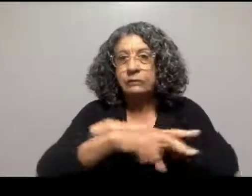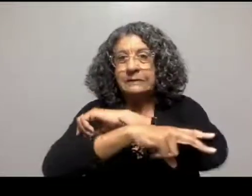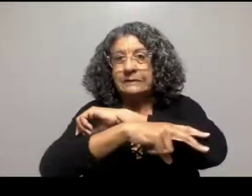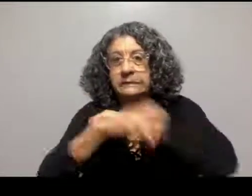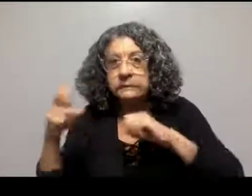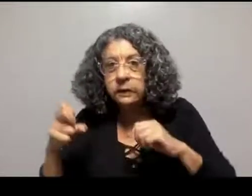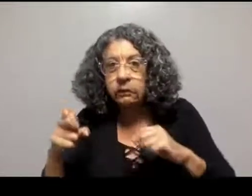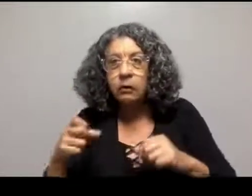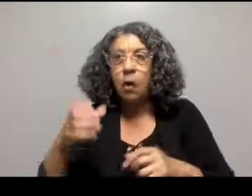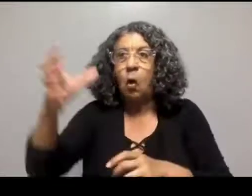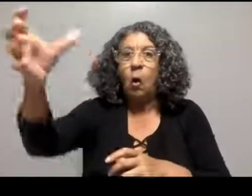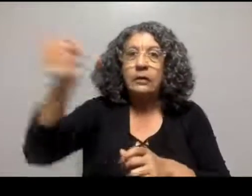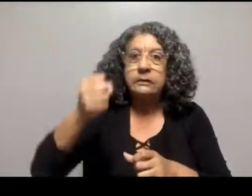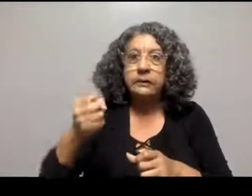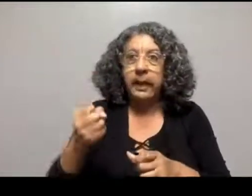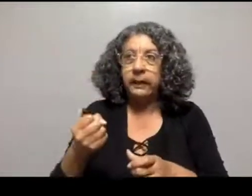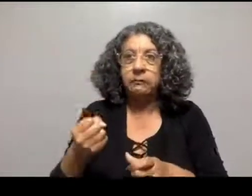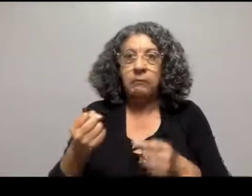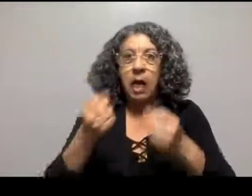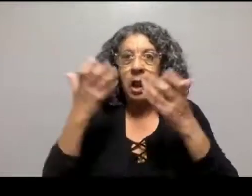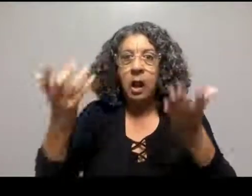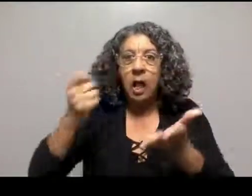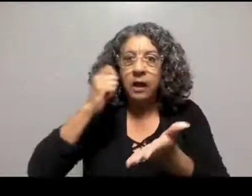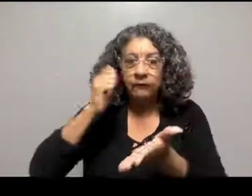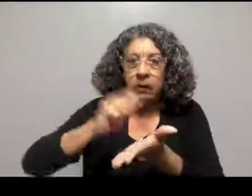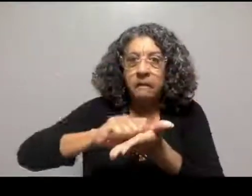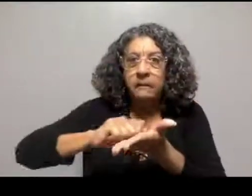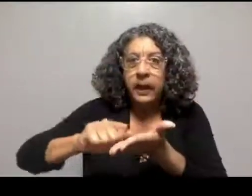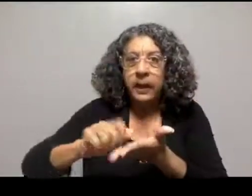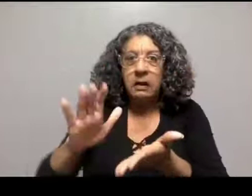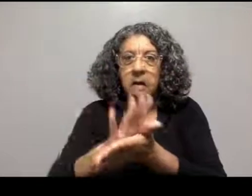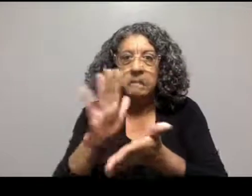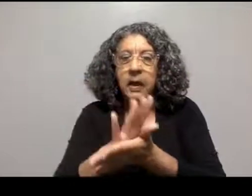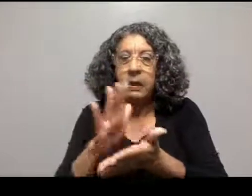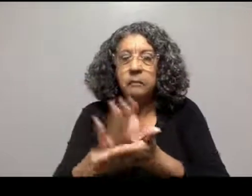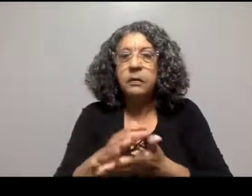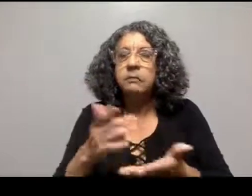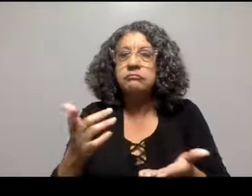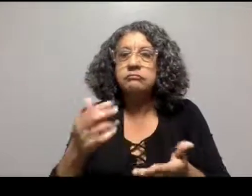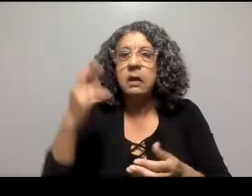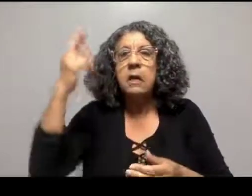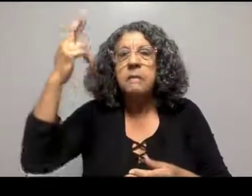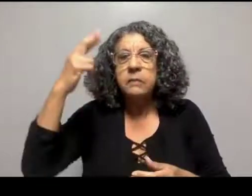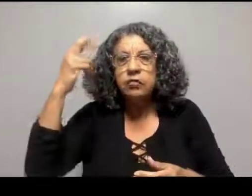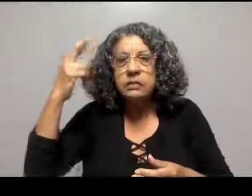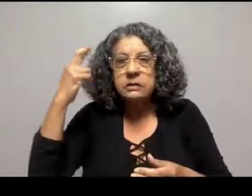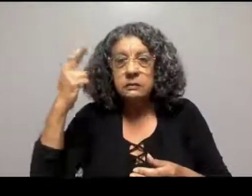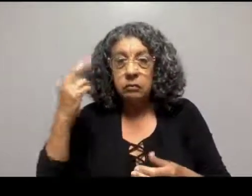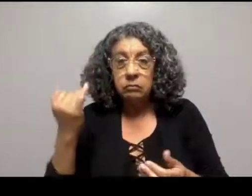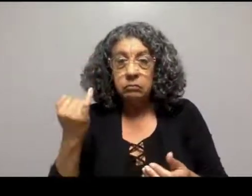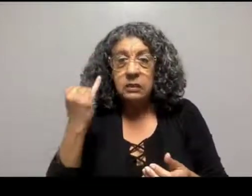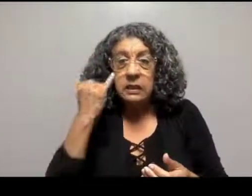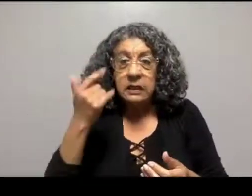make sure you don't steal anything or take a lot of pens or paper. Be reasonable.